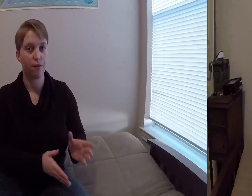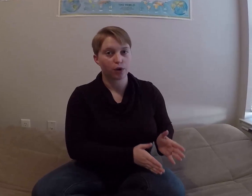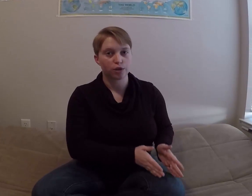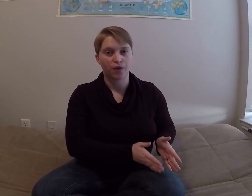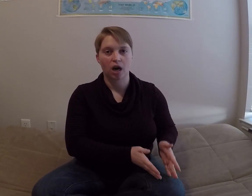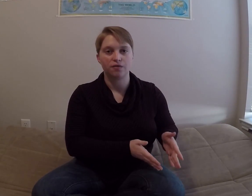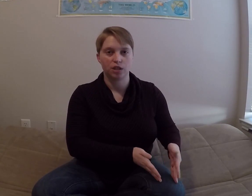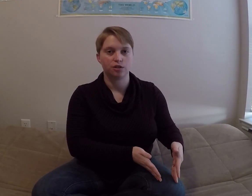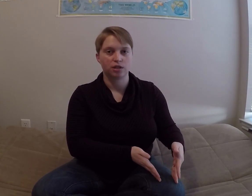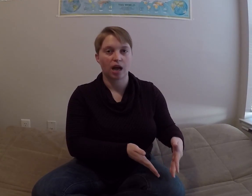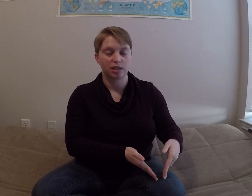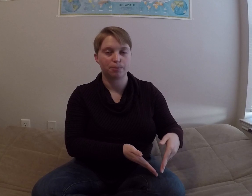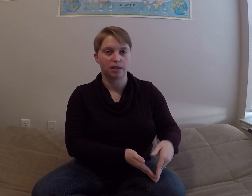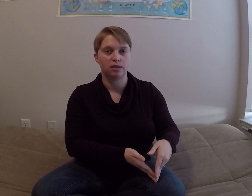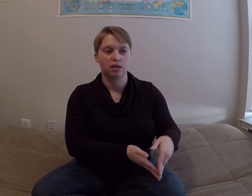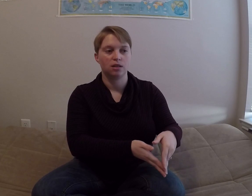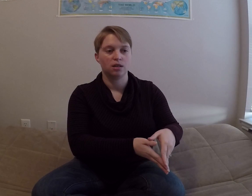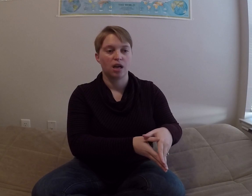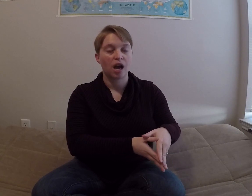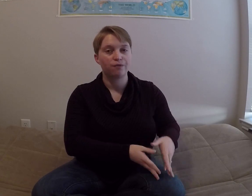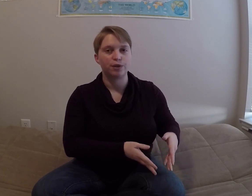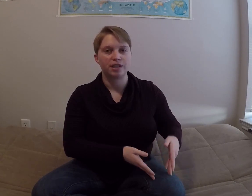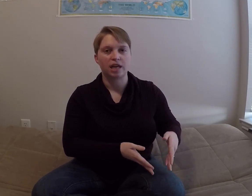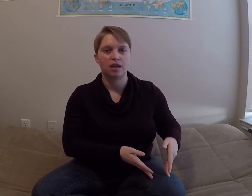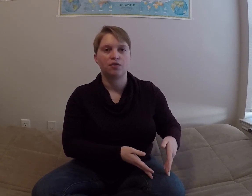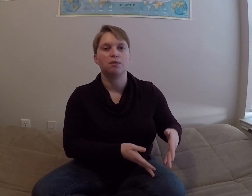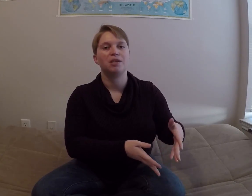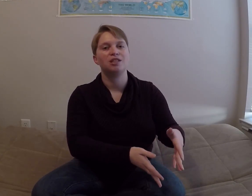The first five years I have spent every second in